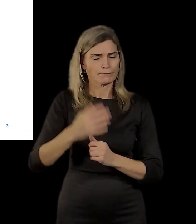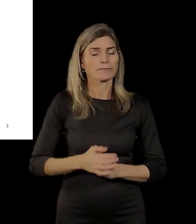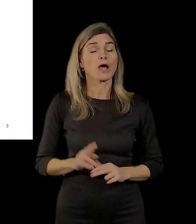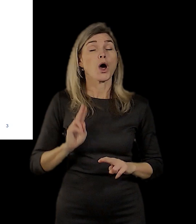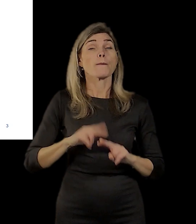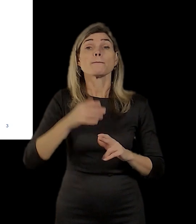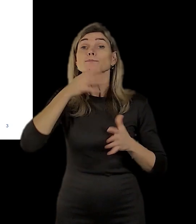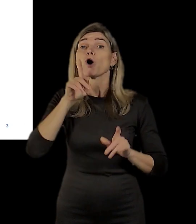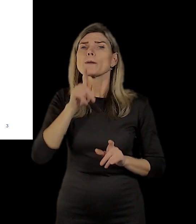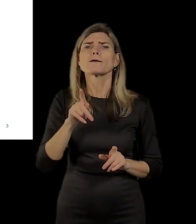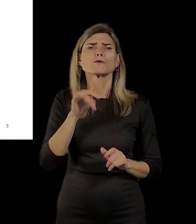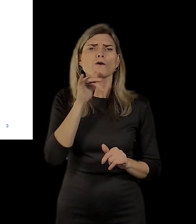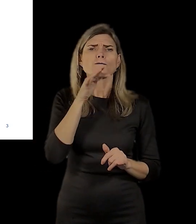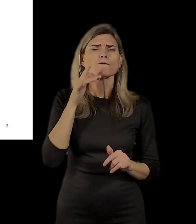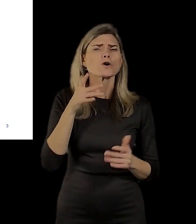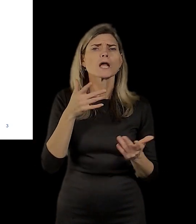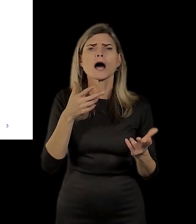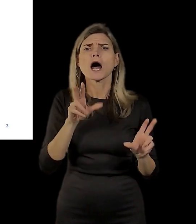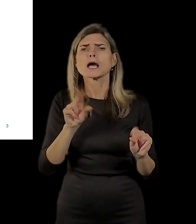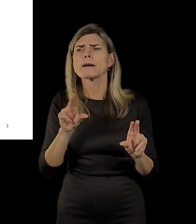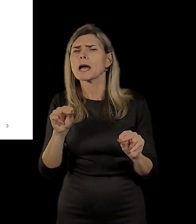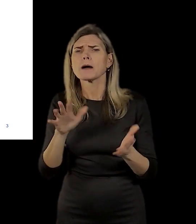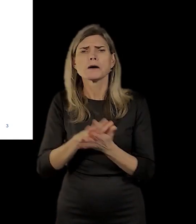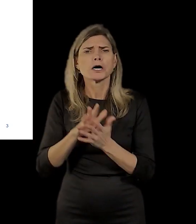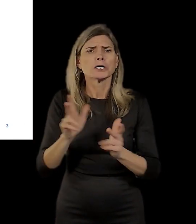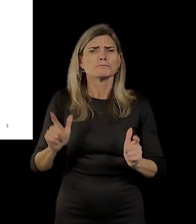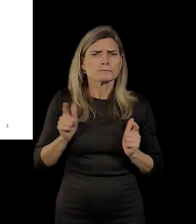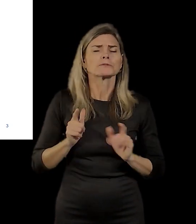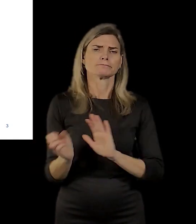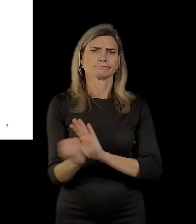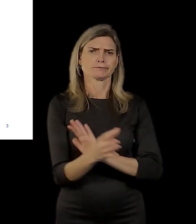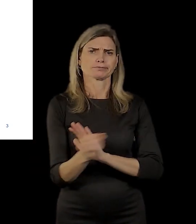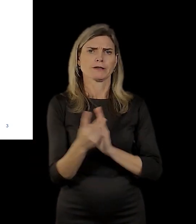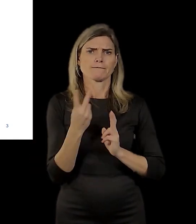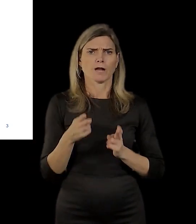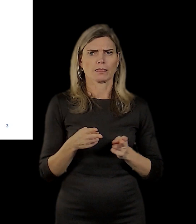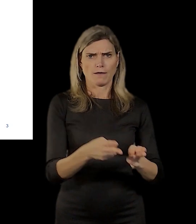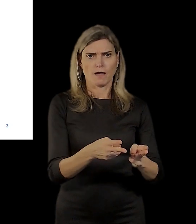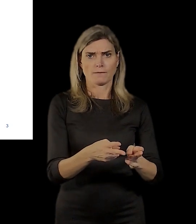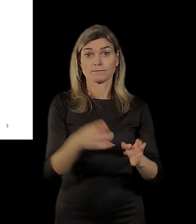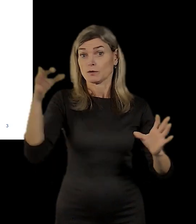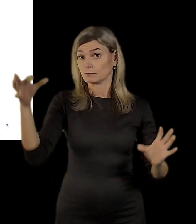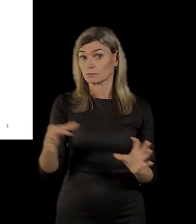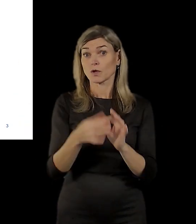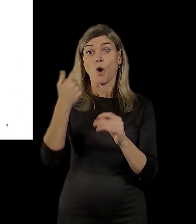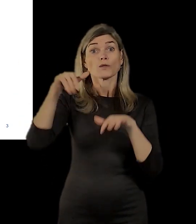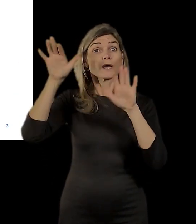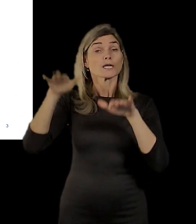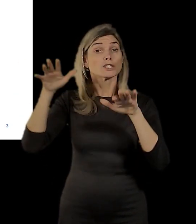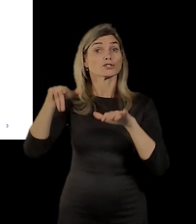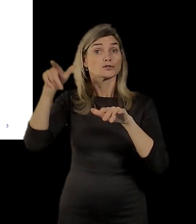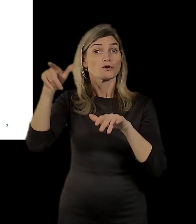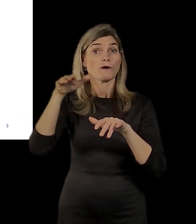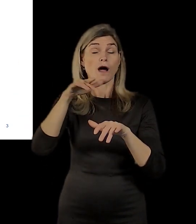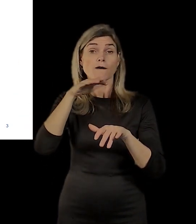That was rainwater. And another very important part of the houses will be that we also use gray water.